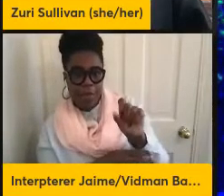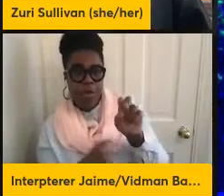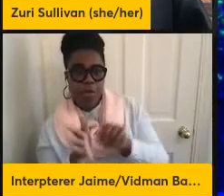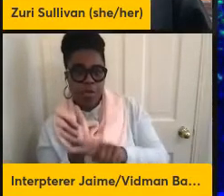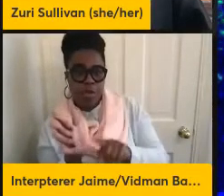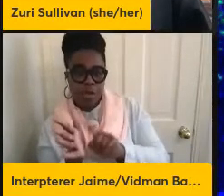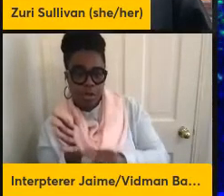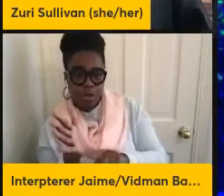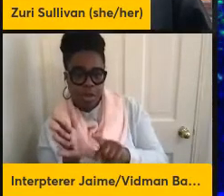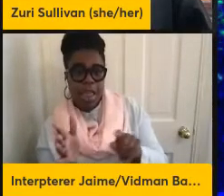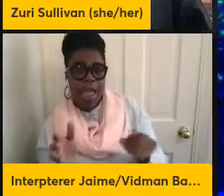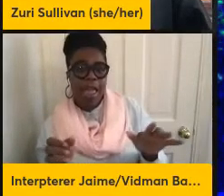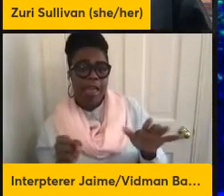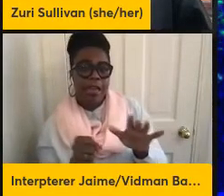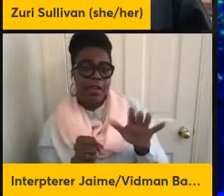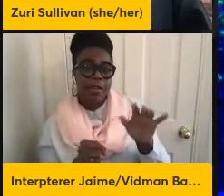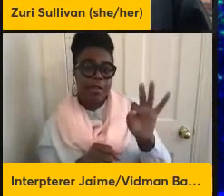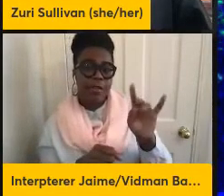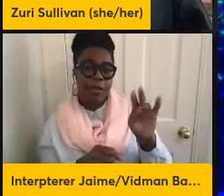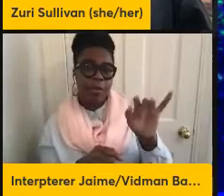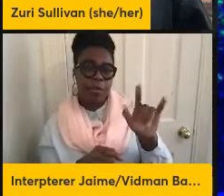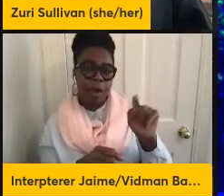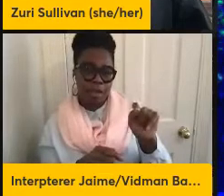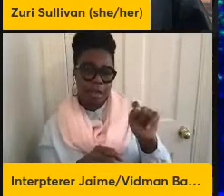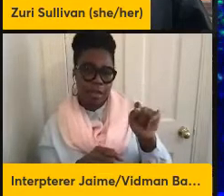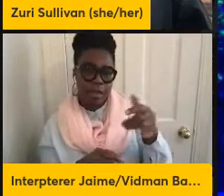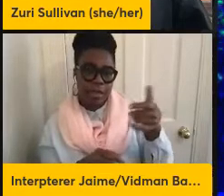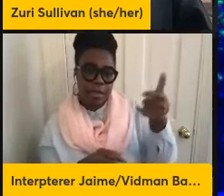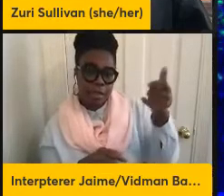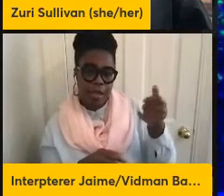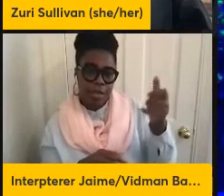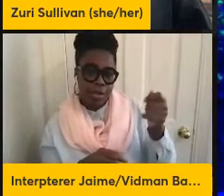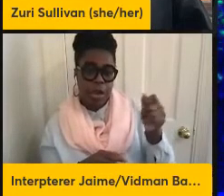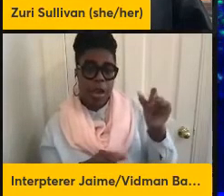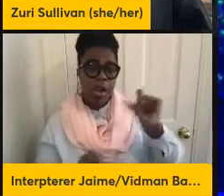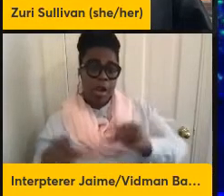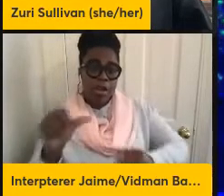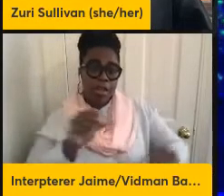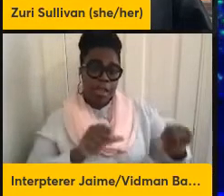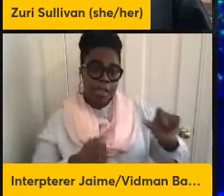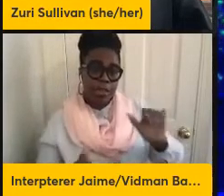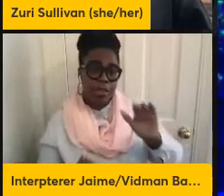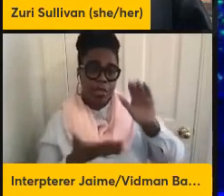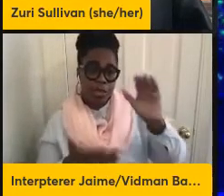Fulbright scholarship. In addition to her scientific contribution, she has led numerous initiatives aimed at